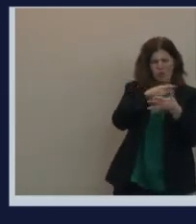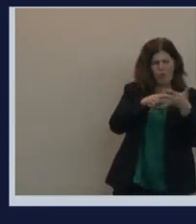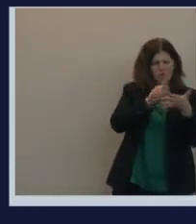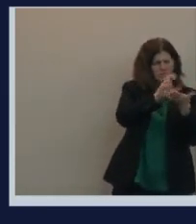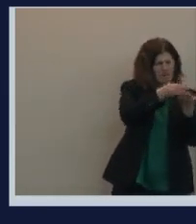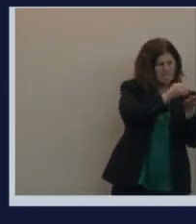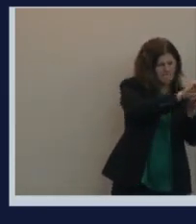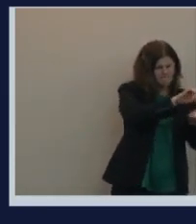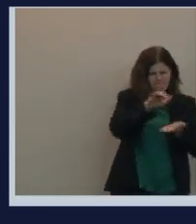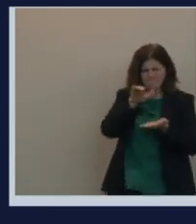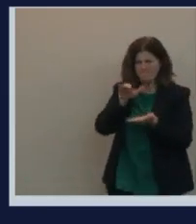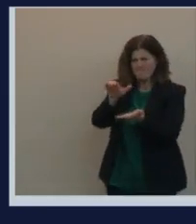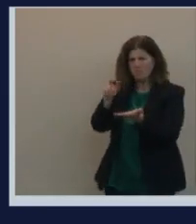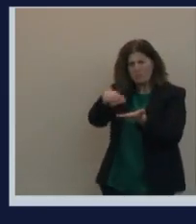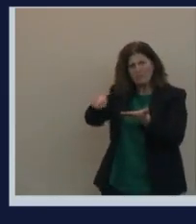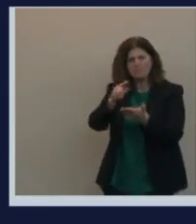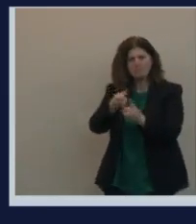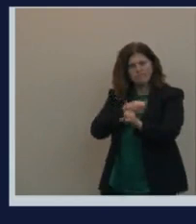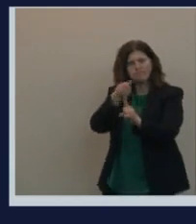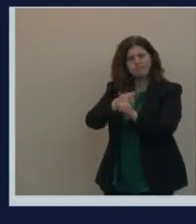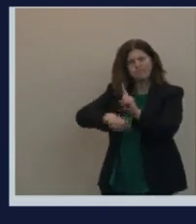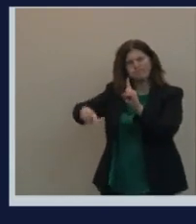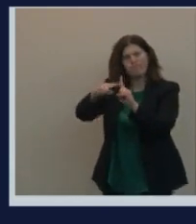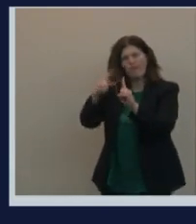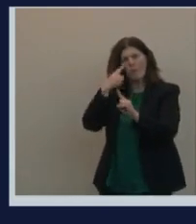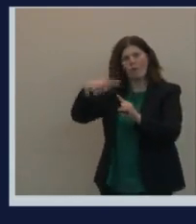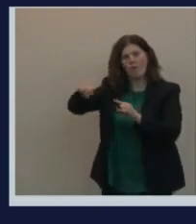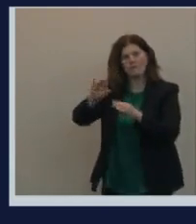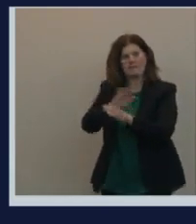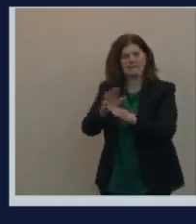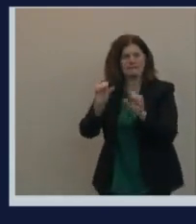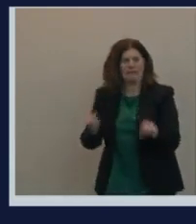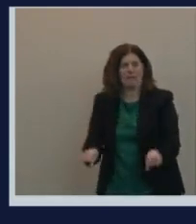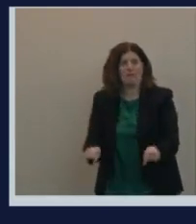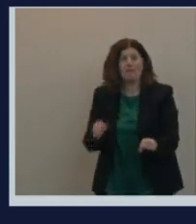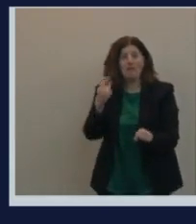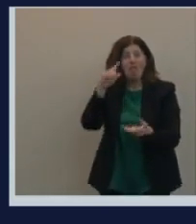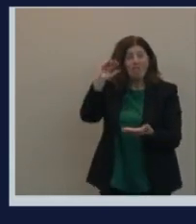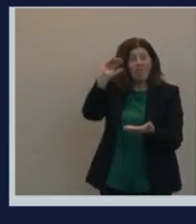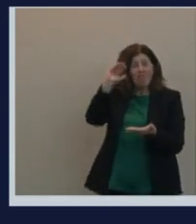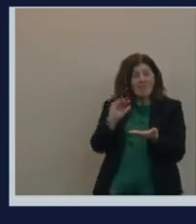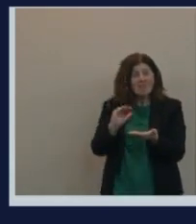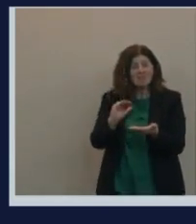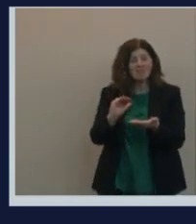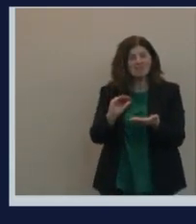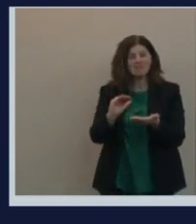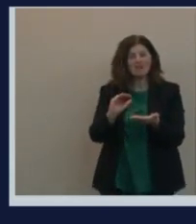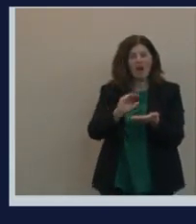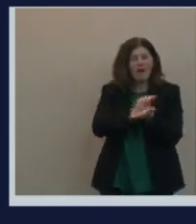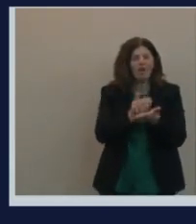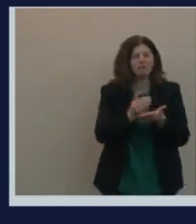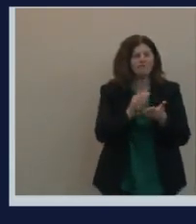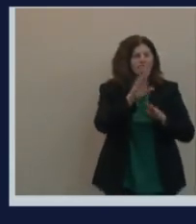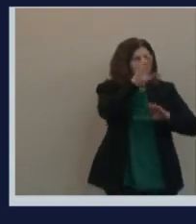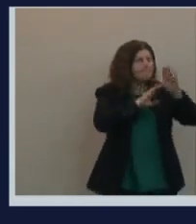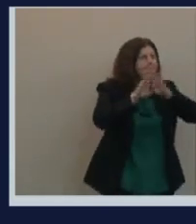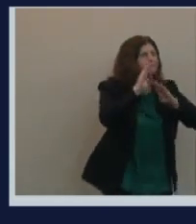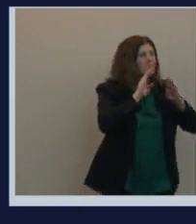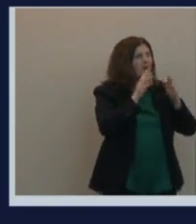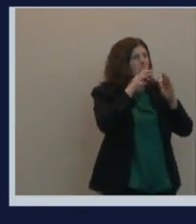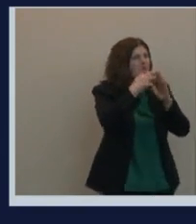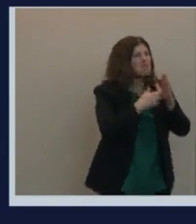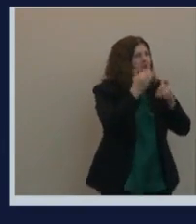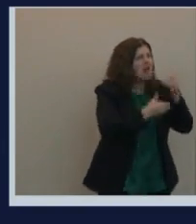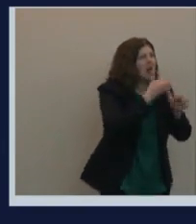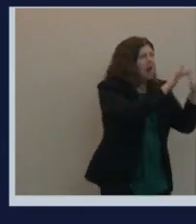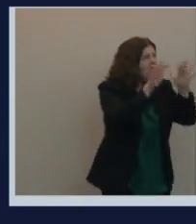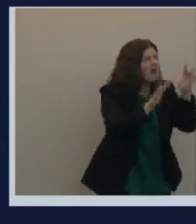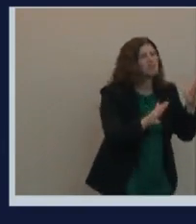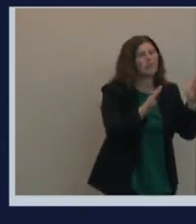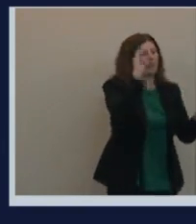CARES ACT, IT IS INVESTMENTS INTO SMALL BUSINESSES AND WORKERS, WE ARE CLEAR ABOUT HOW TO MANAGE THOSE INVESTMENTS SO THAT THEY HAVE THE GREATEST IMPACT.